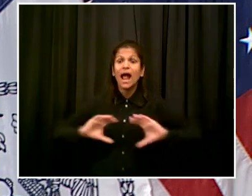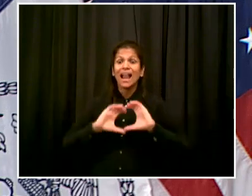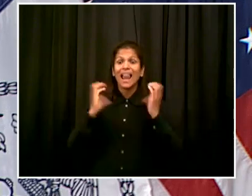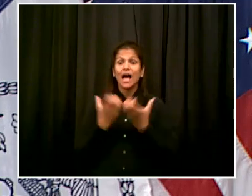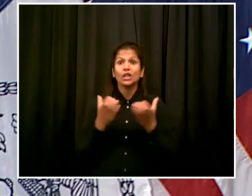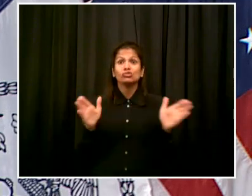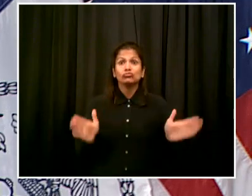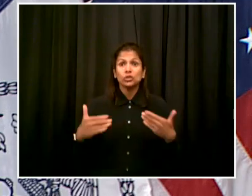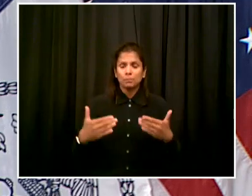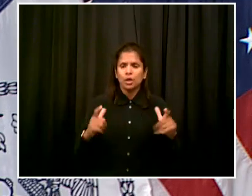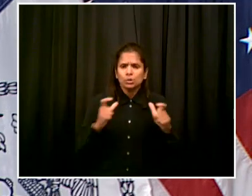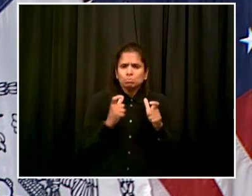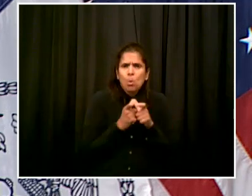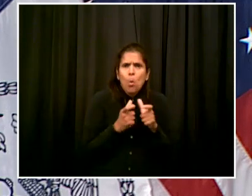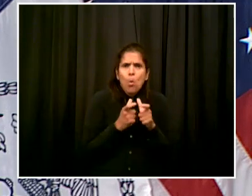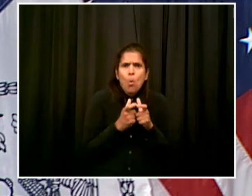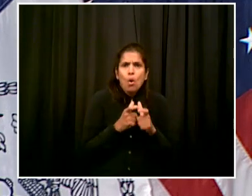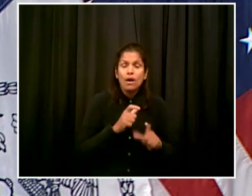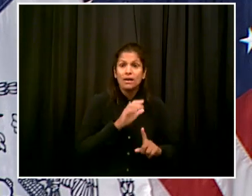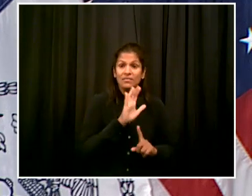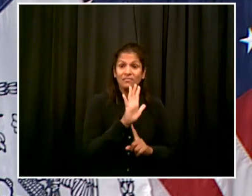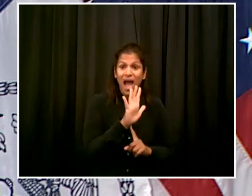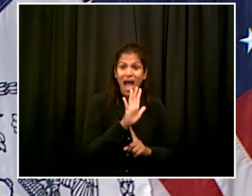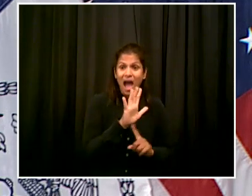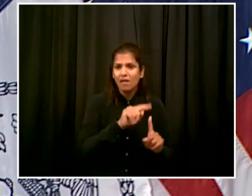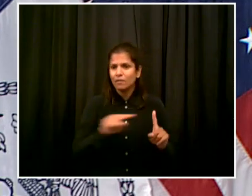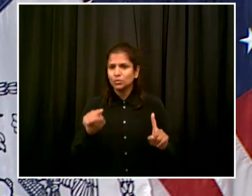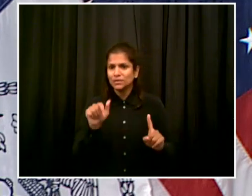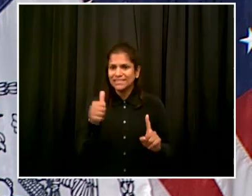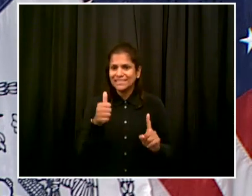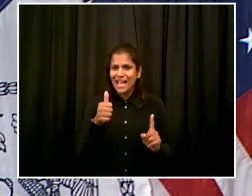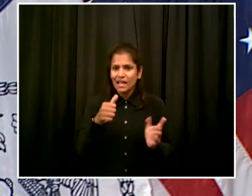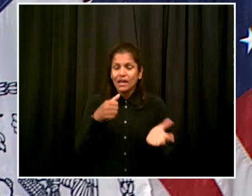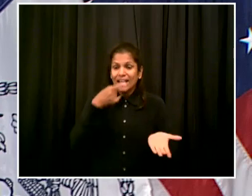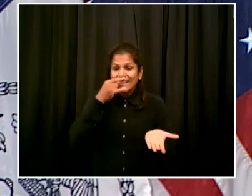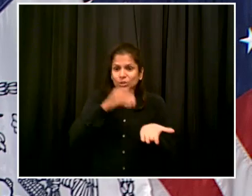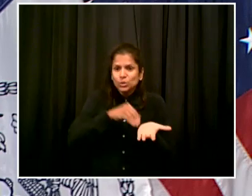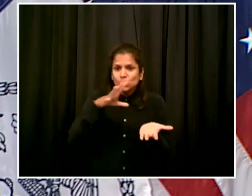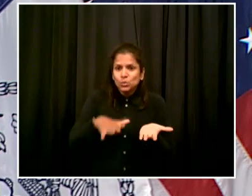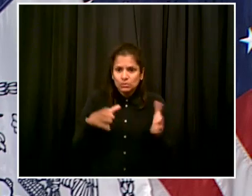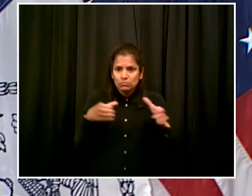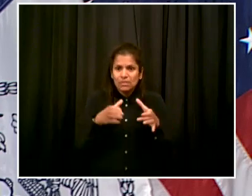HAVE 10 OR 1 2 KIDS IN IT. EVERYBODY WILL